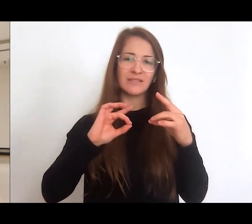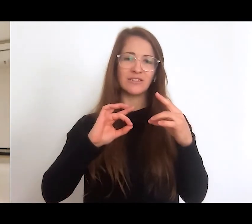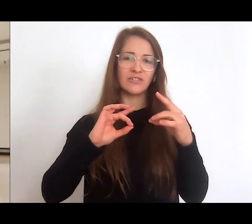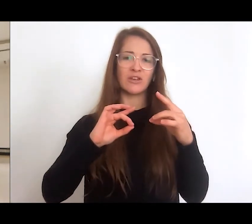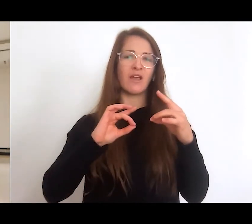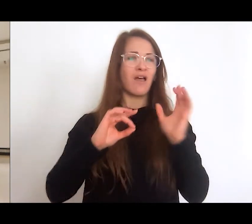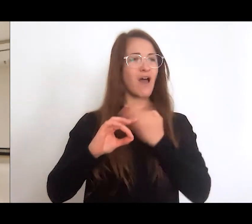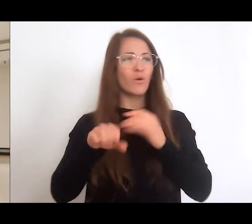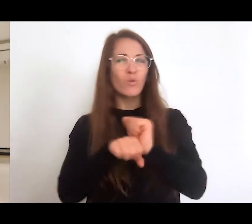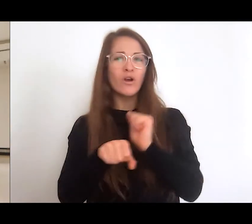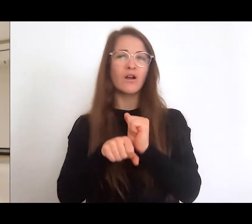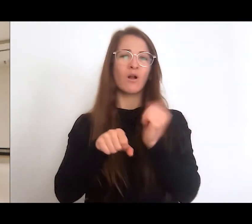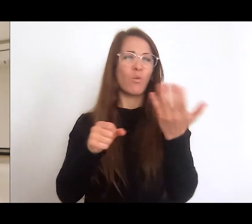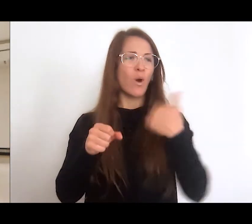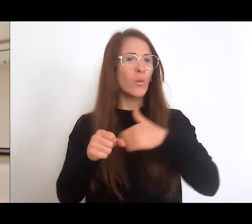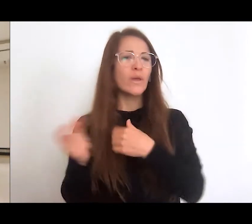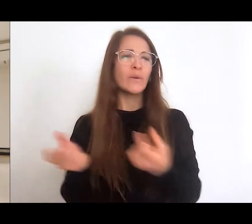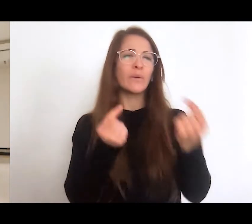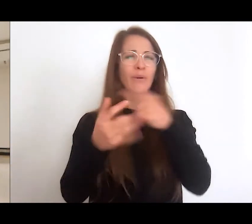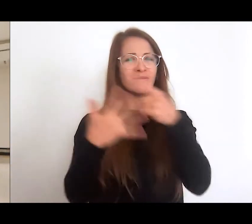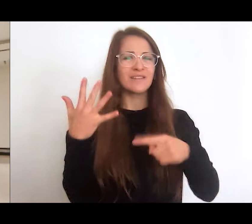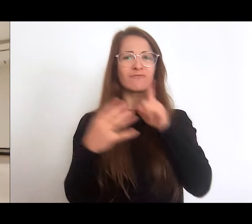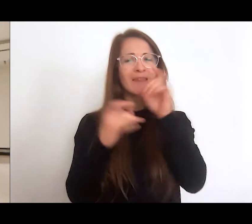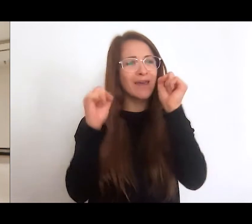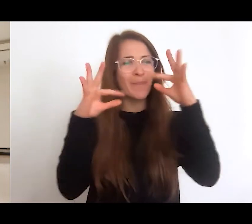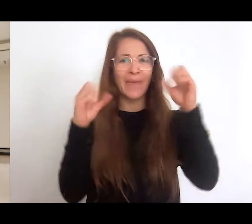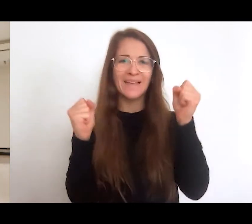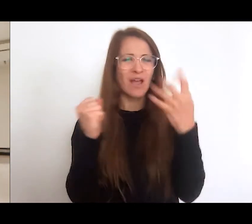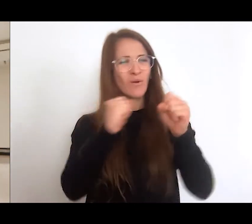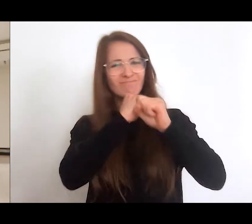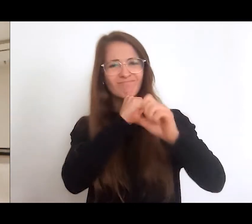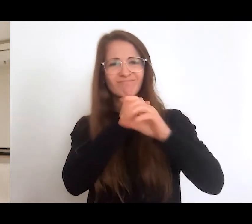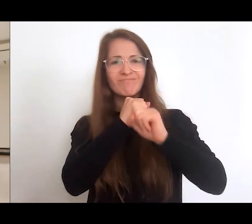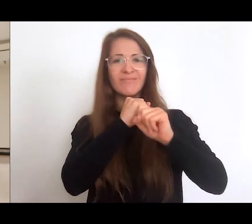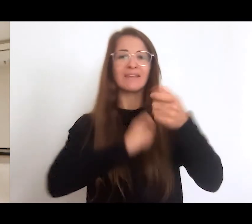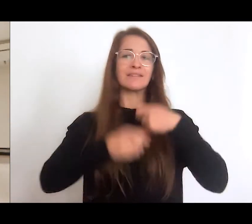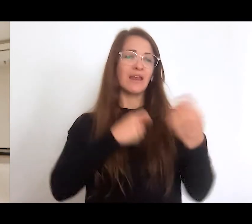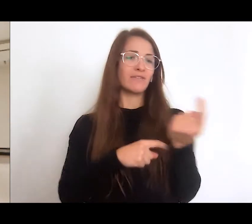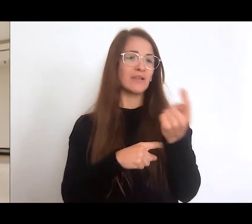REALLY PUT THIS MESSAGE OUT ON THIS WORK BEING DONE. IT IS GREAT.